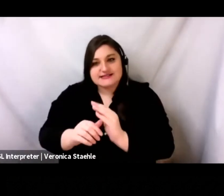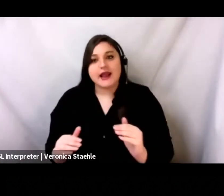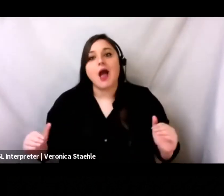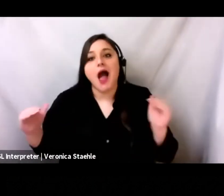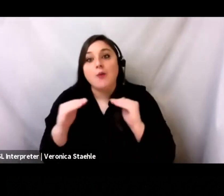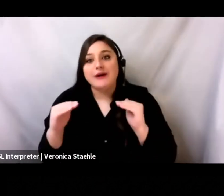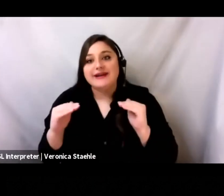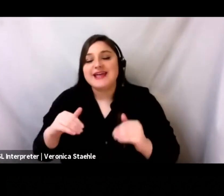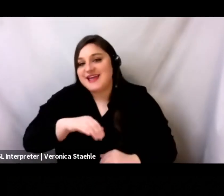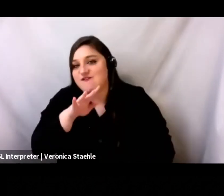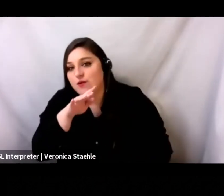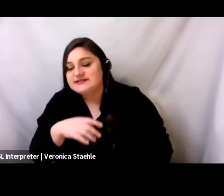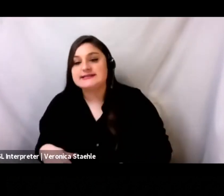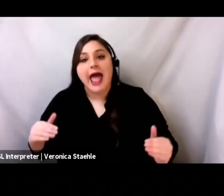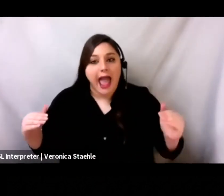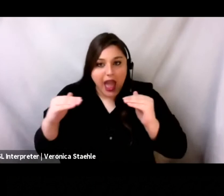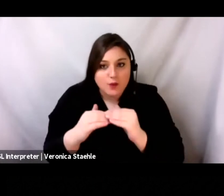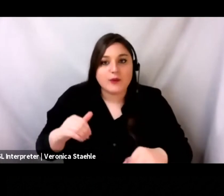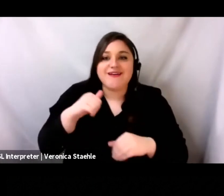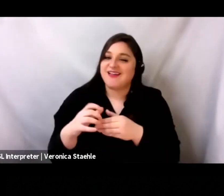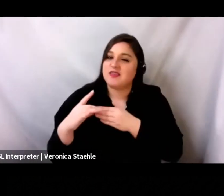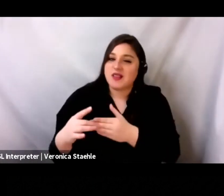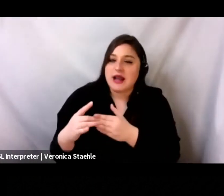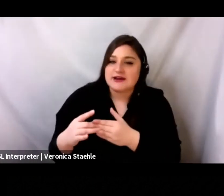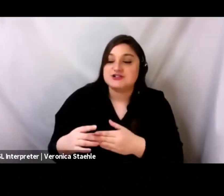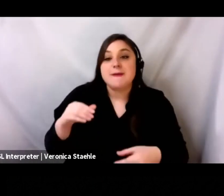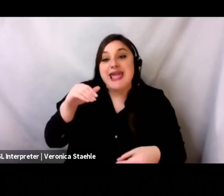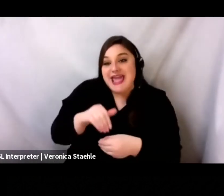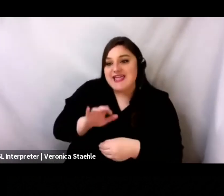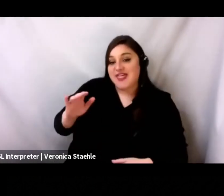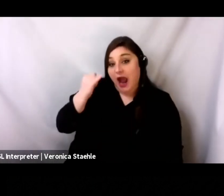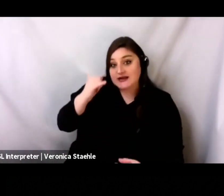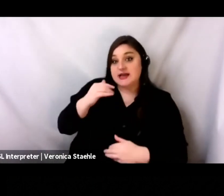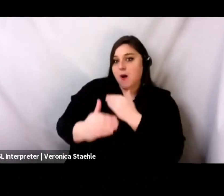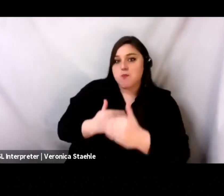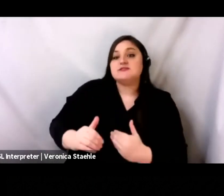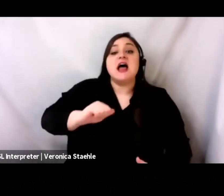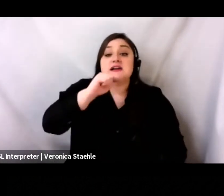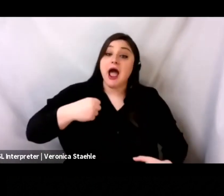leadership of these initiatives from the inception of the idea. They're really steering the ship